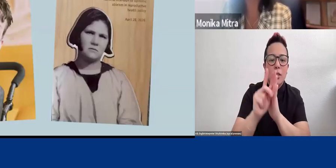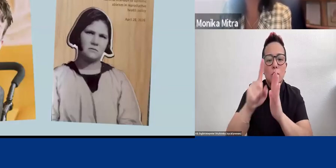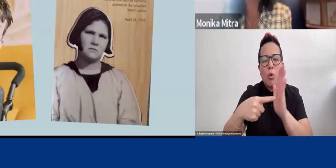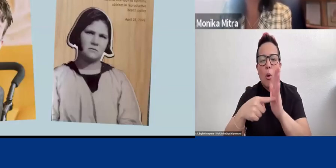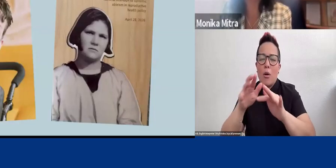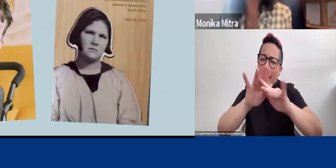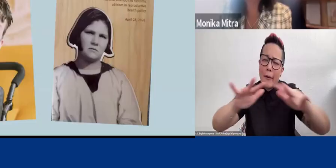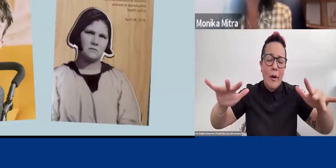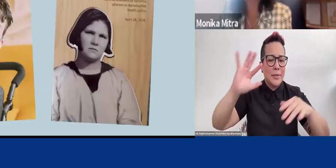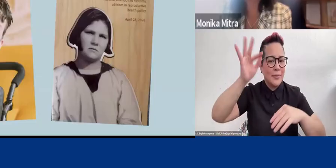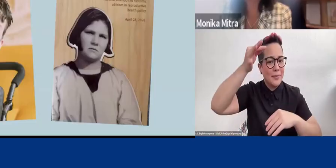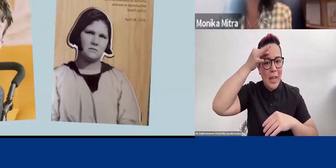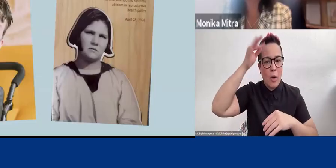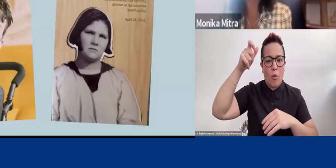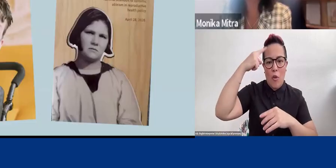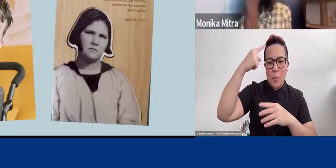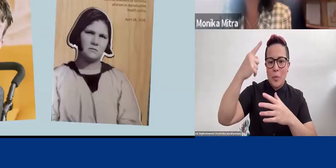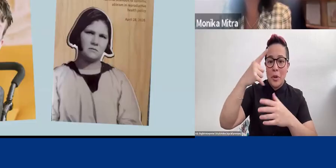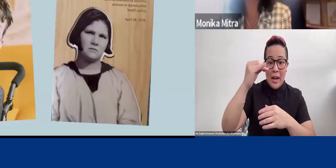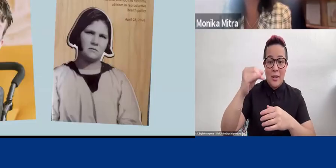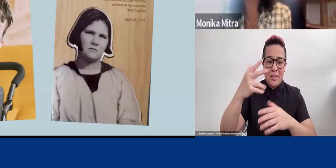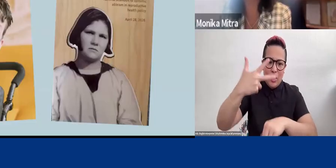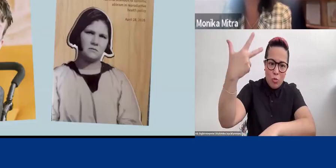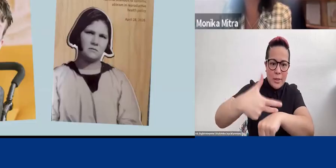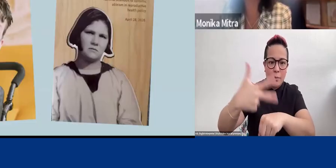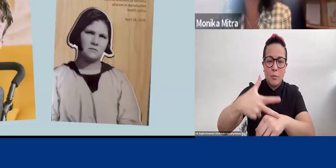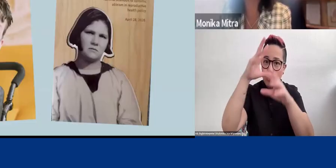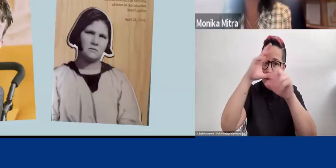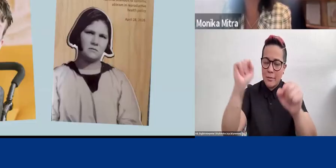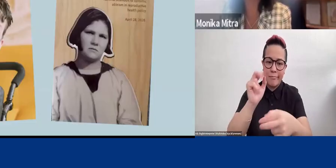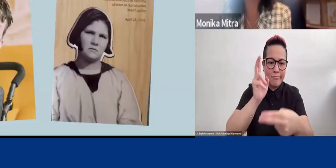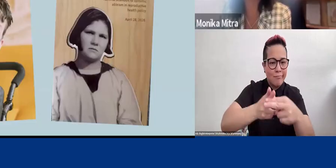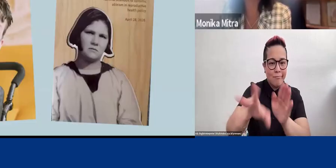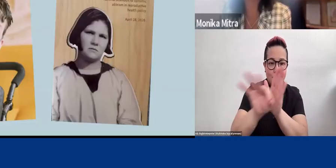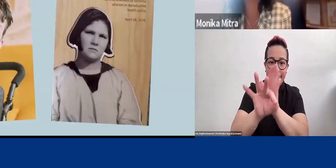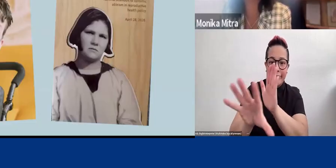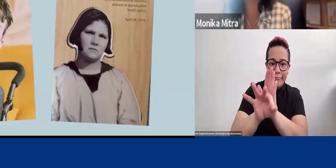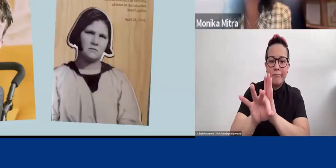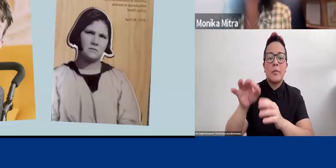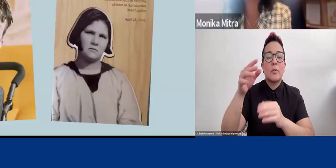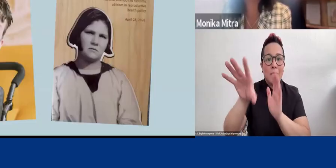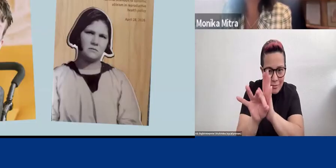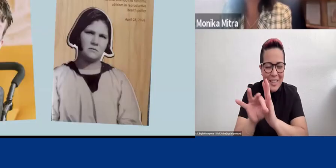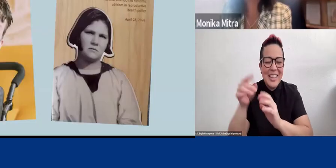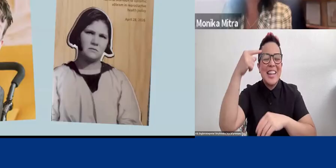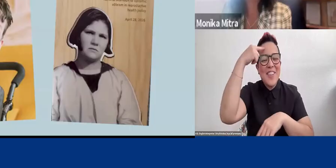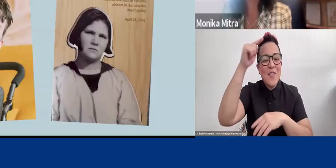appointee and has played a pivotal role in elevating disability policy at the national level. Thank